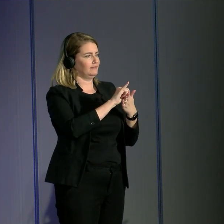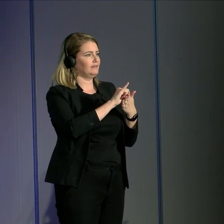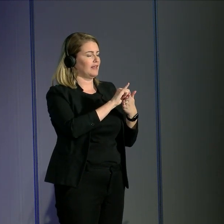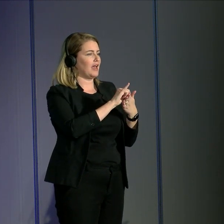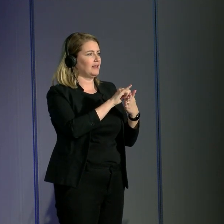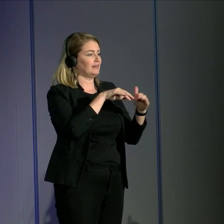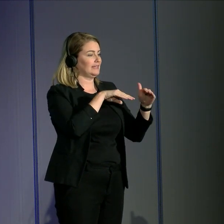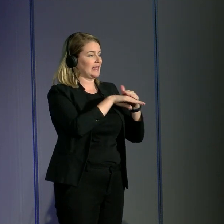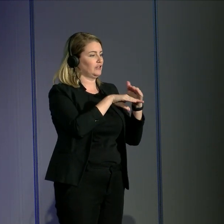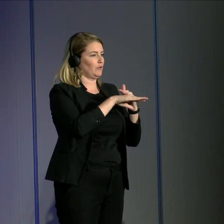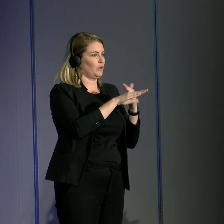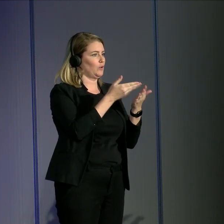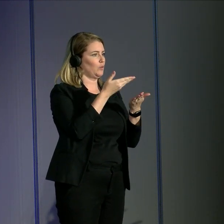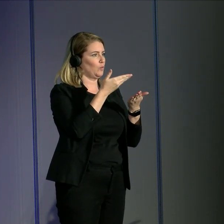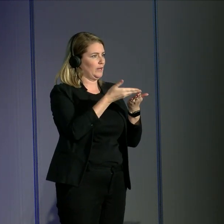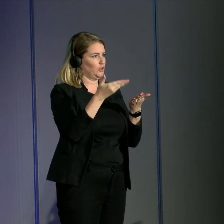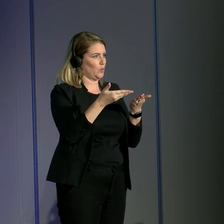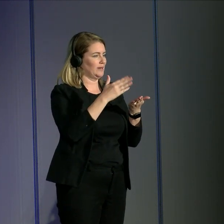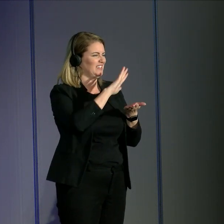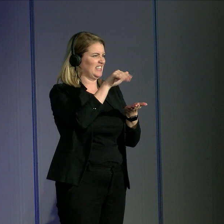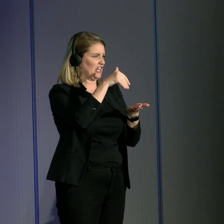Resource Center.